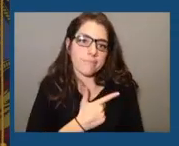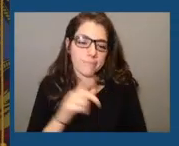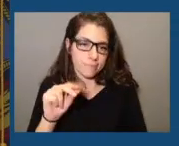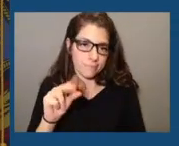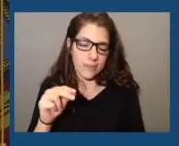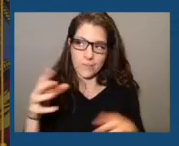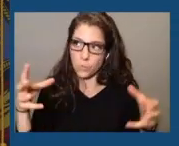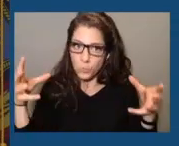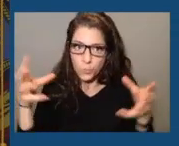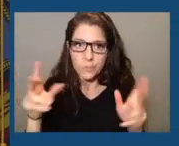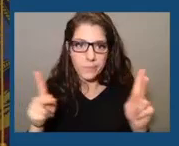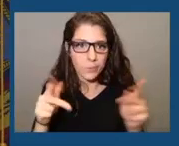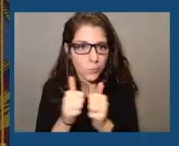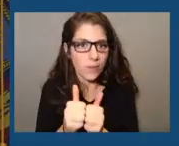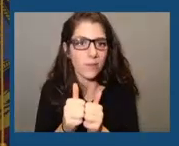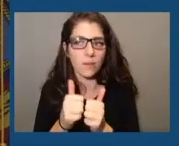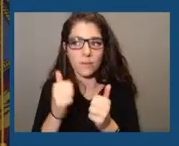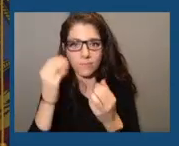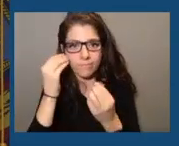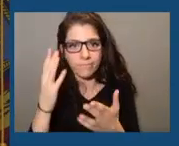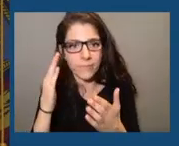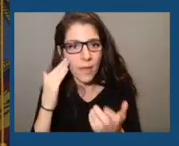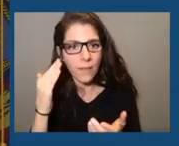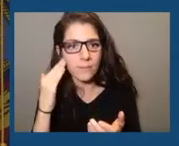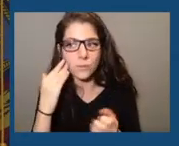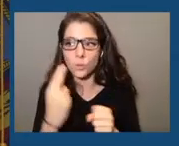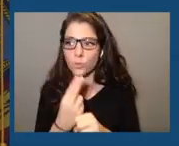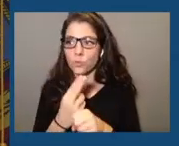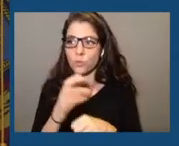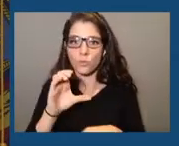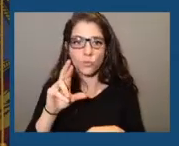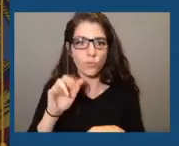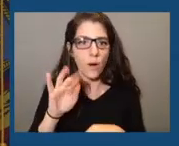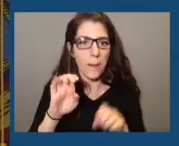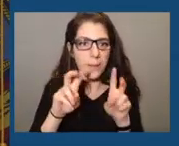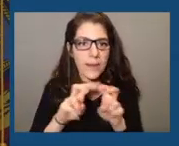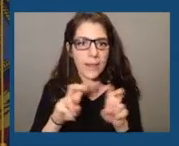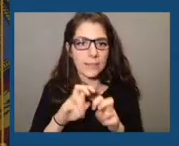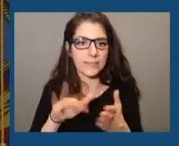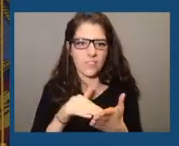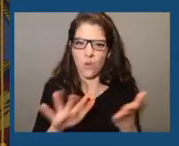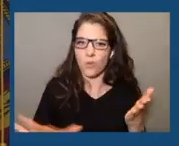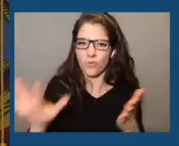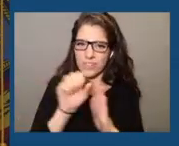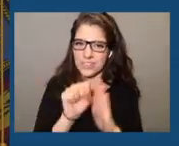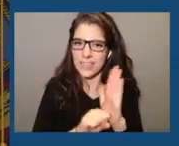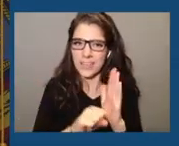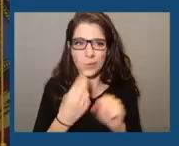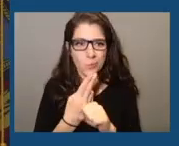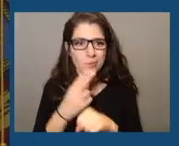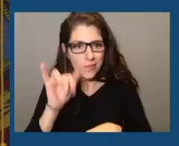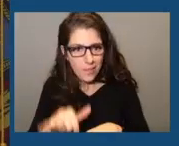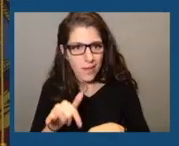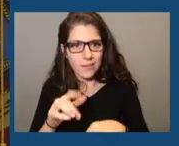Share our, our knowledge, use our crime analysis centers which are now all over the state. Use that to connect the dots